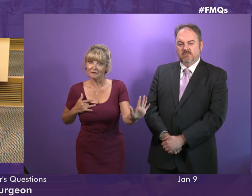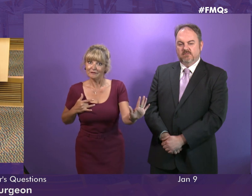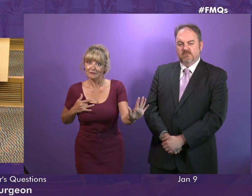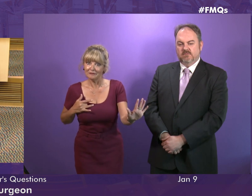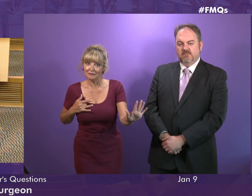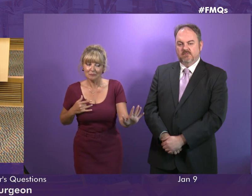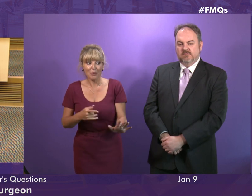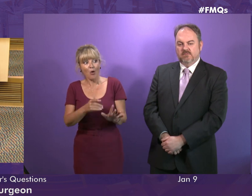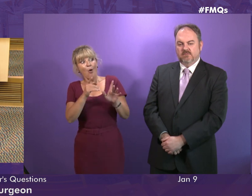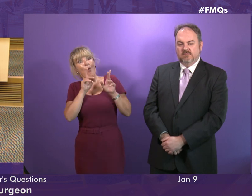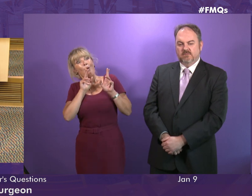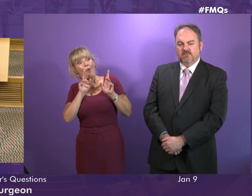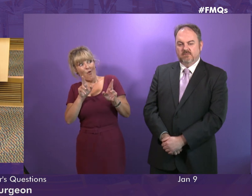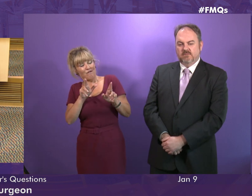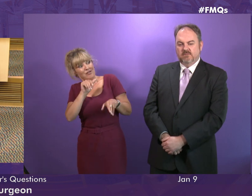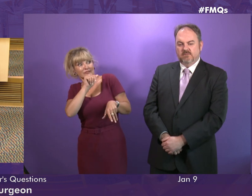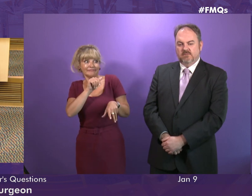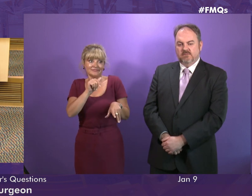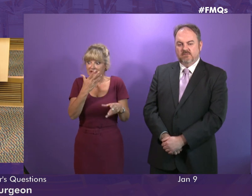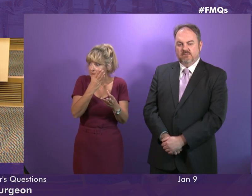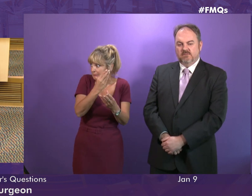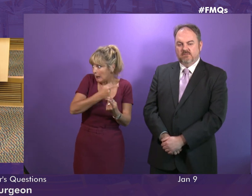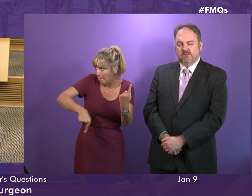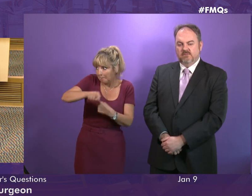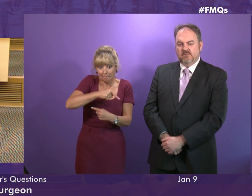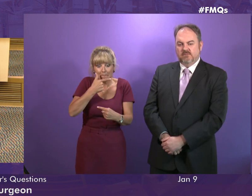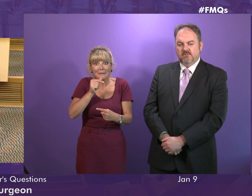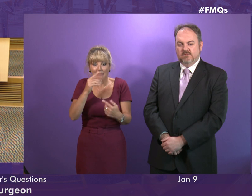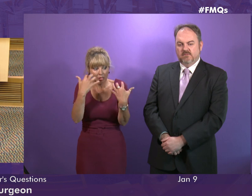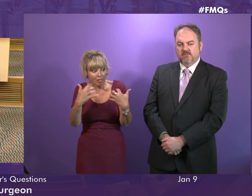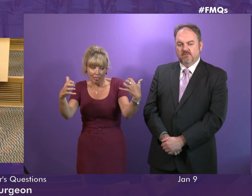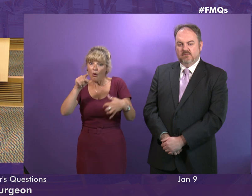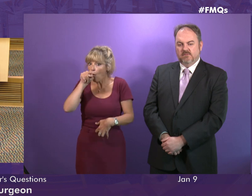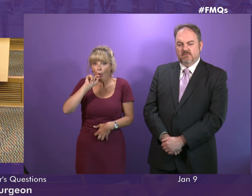on the tenor of his question—will oppose some of what we have to do to meet our climate